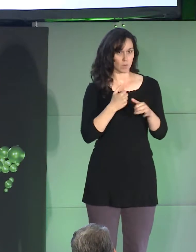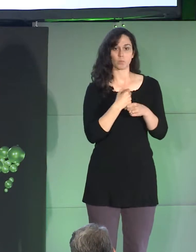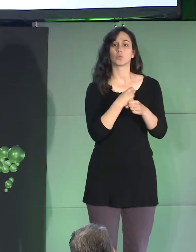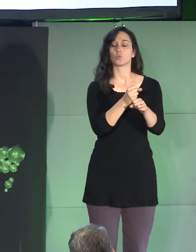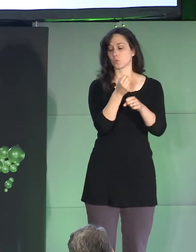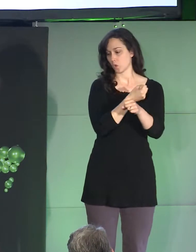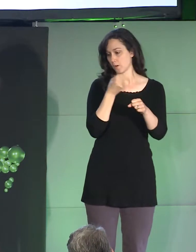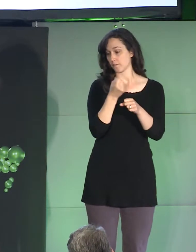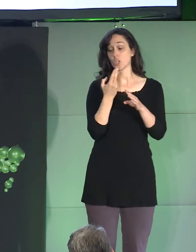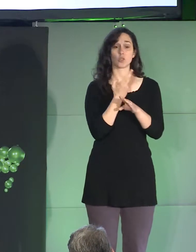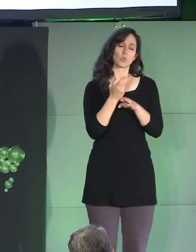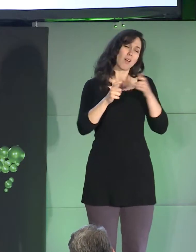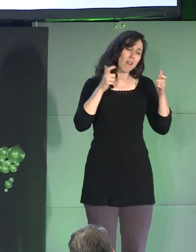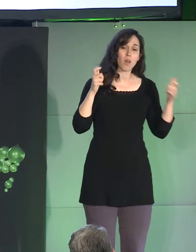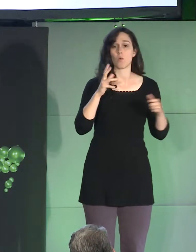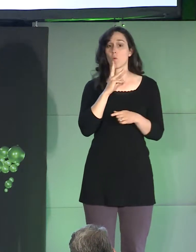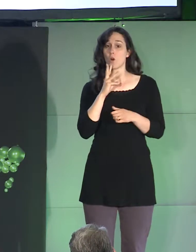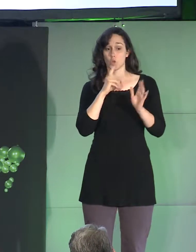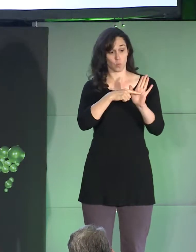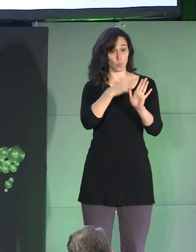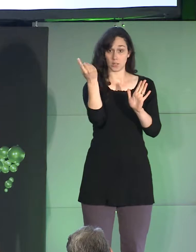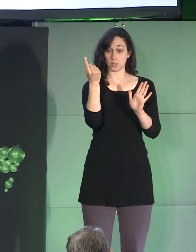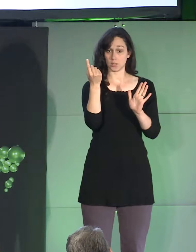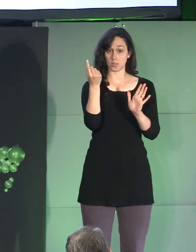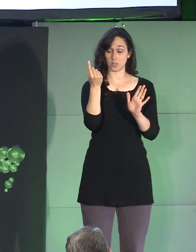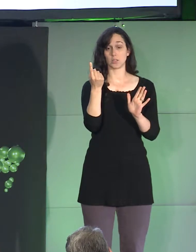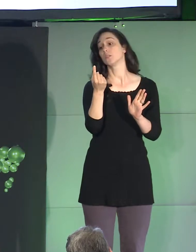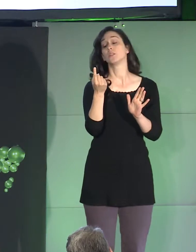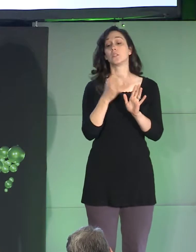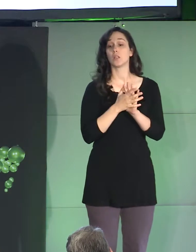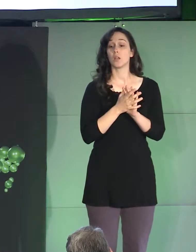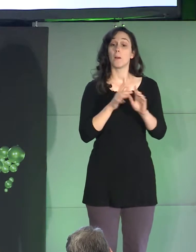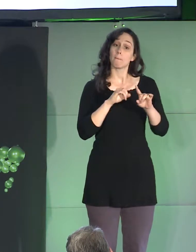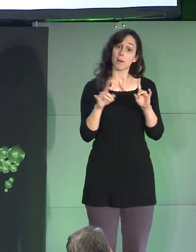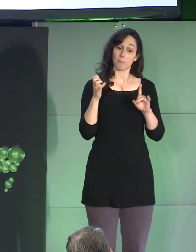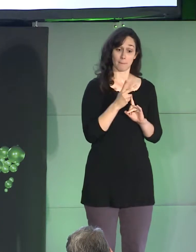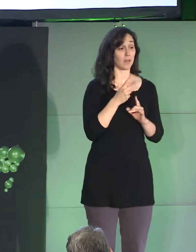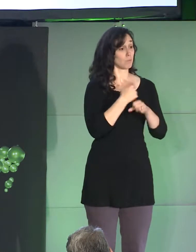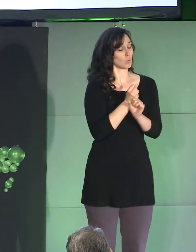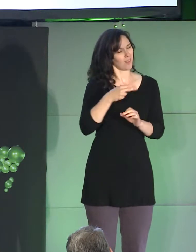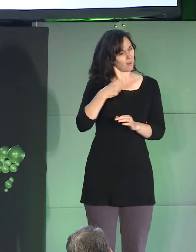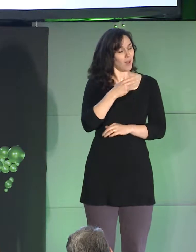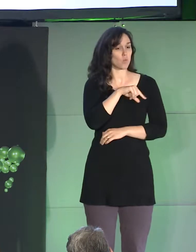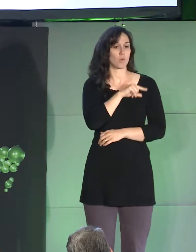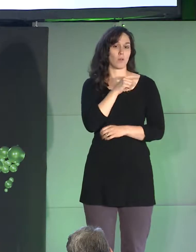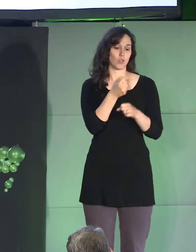This uses large amounts of water only once. But in return, it produces a much higher quality coffee bean.